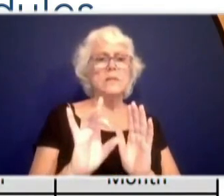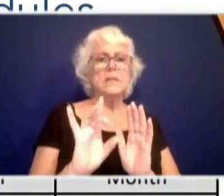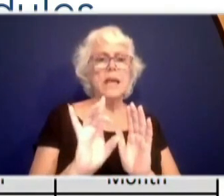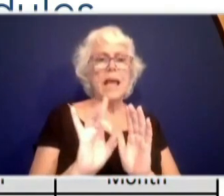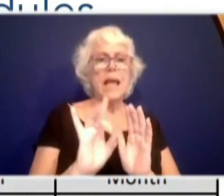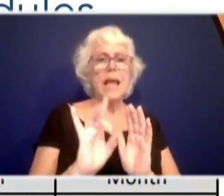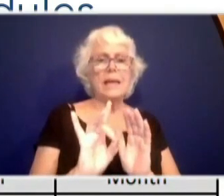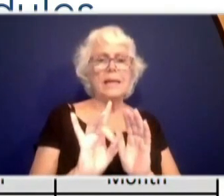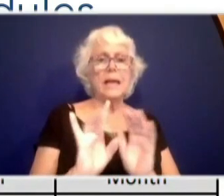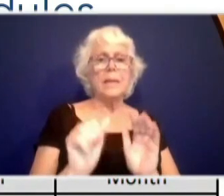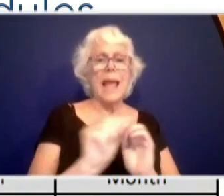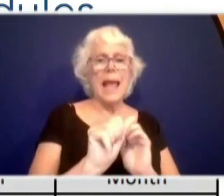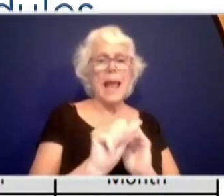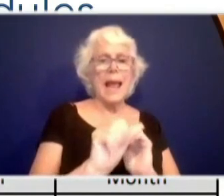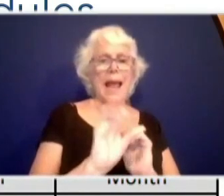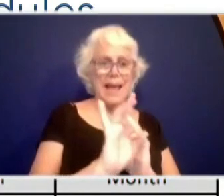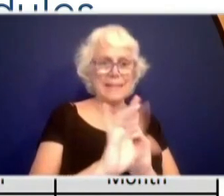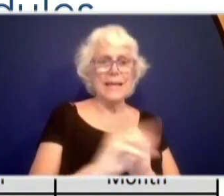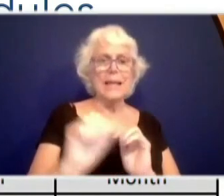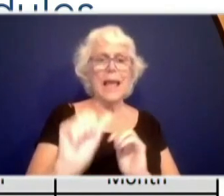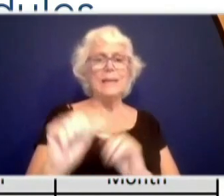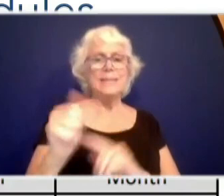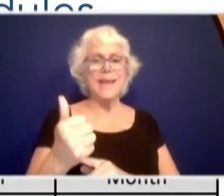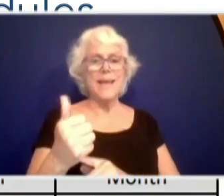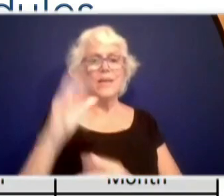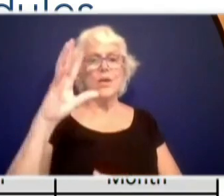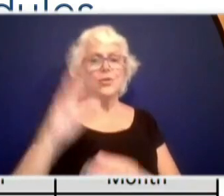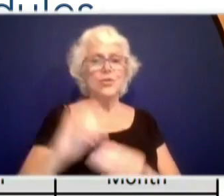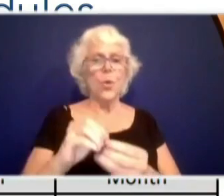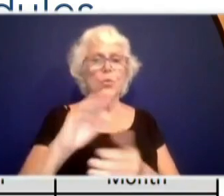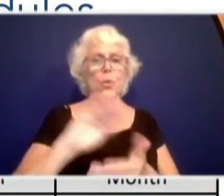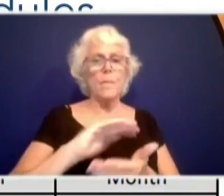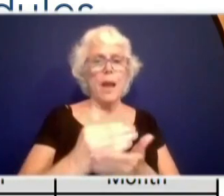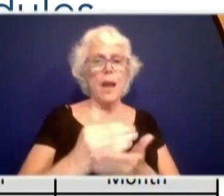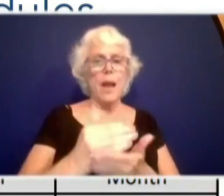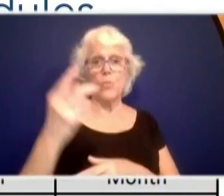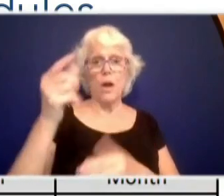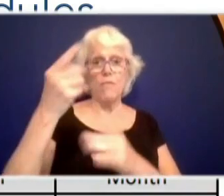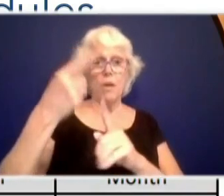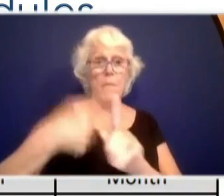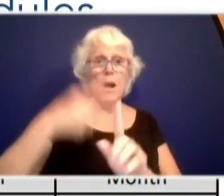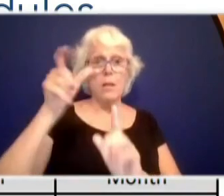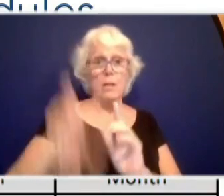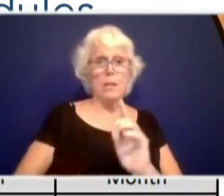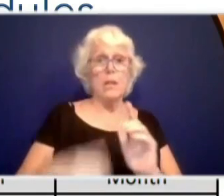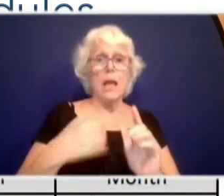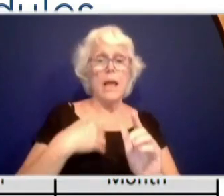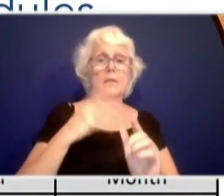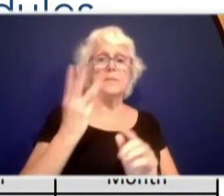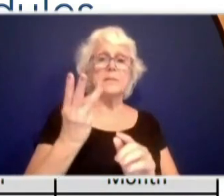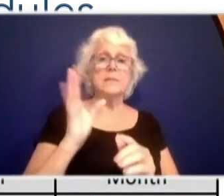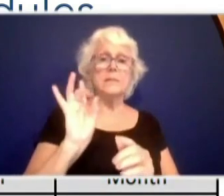The total amount of the 12 month column has a salary of $68,103.